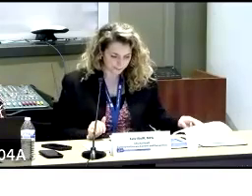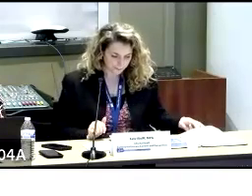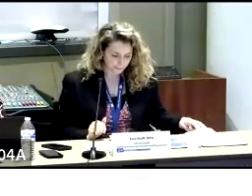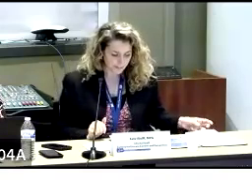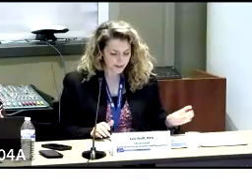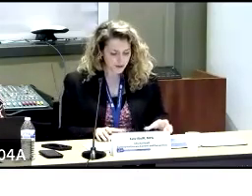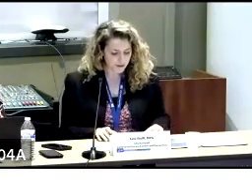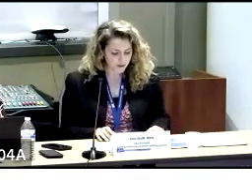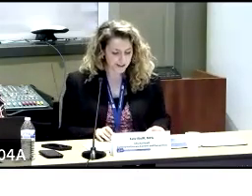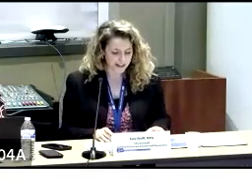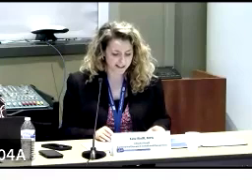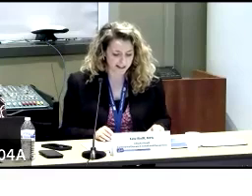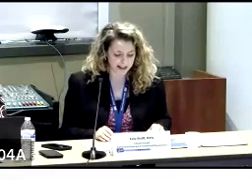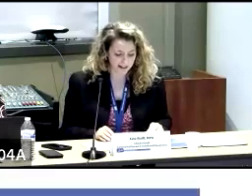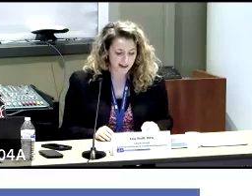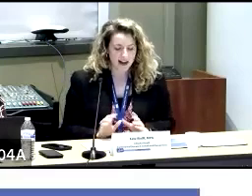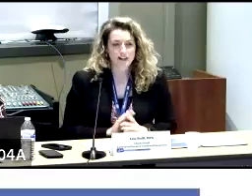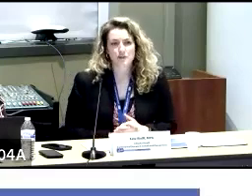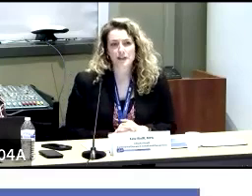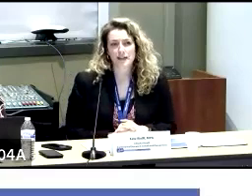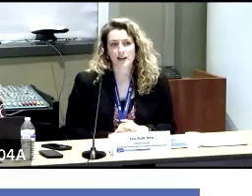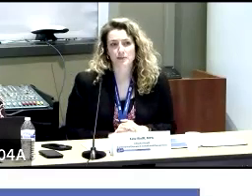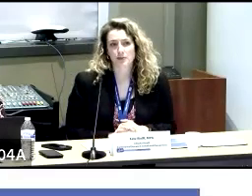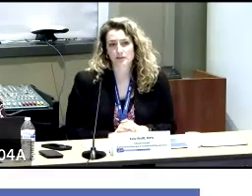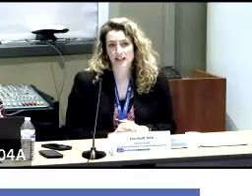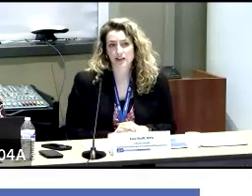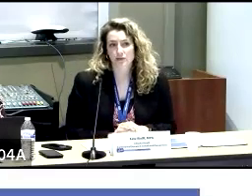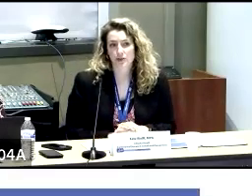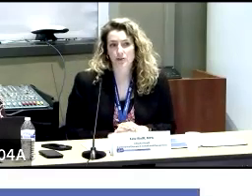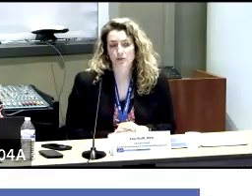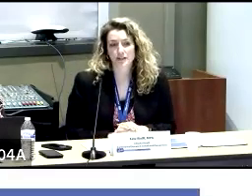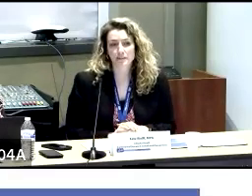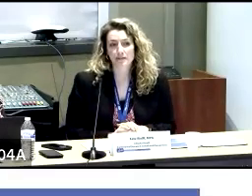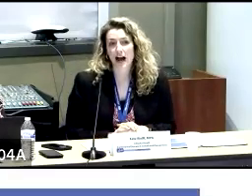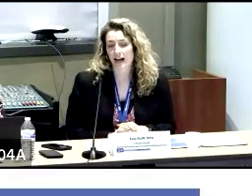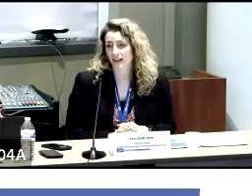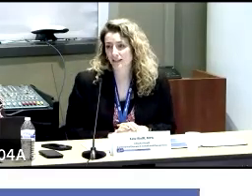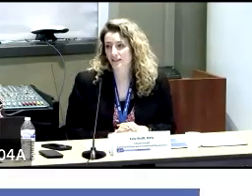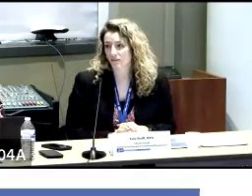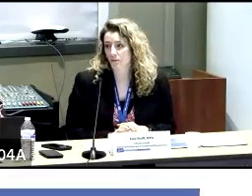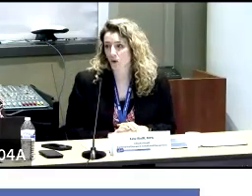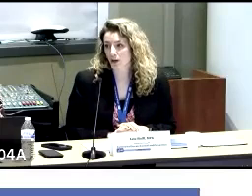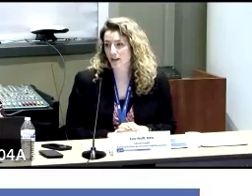So if you go to the next slide, I just want to sort of tick through some of the highlights of the work.